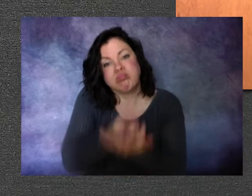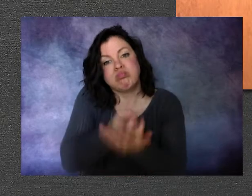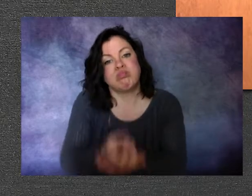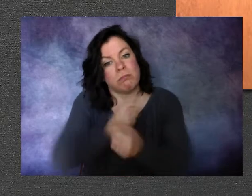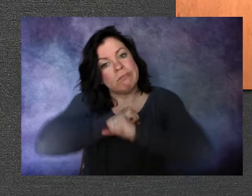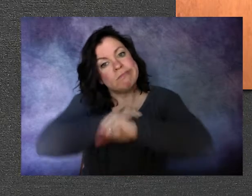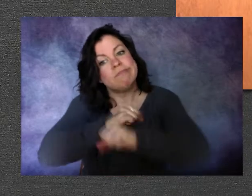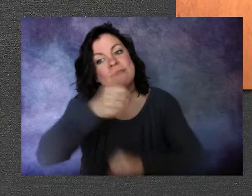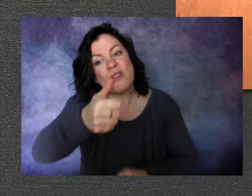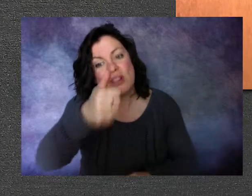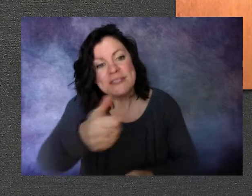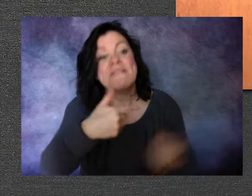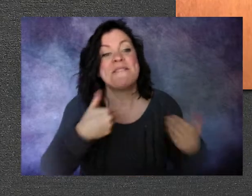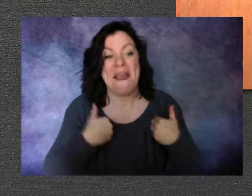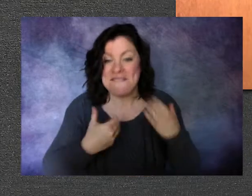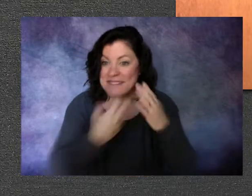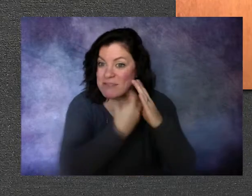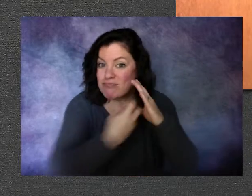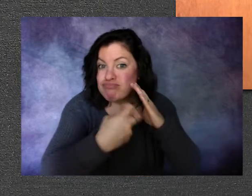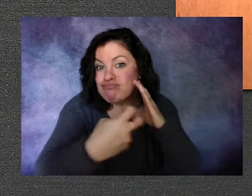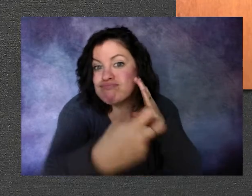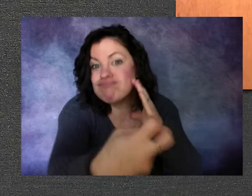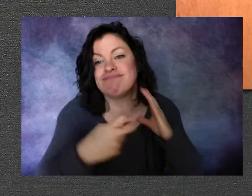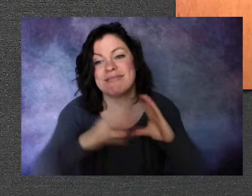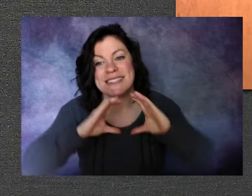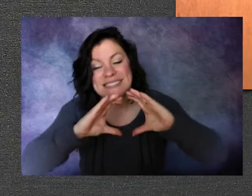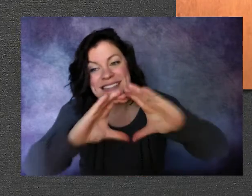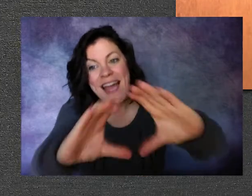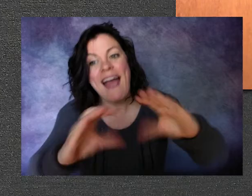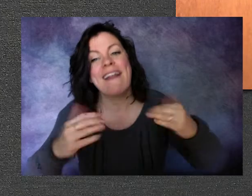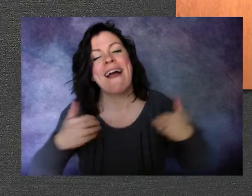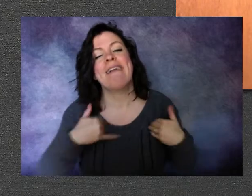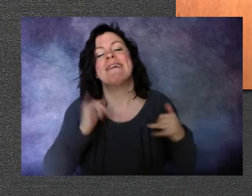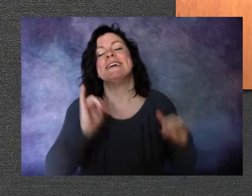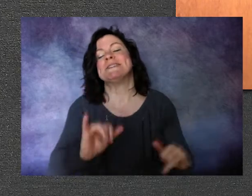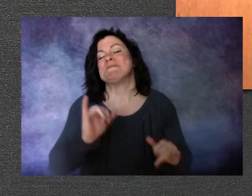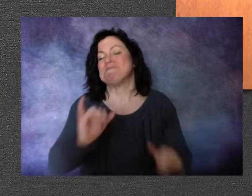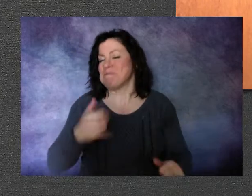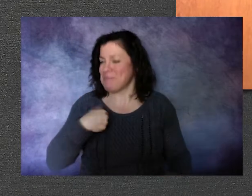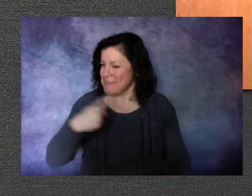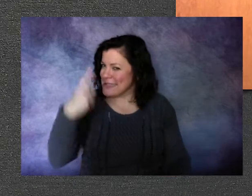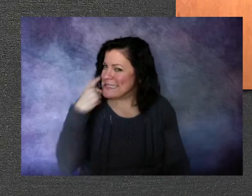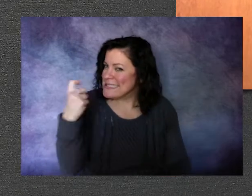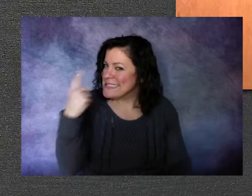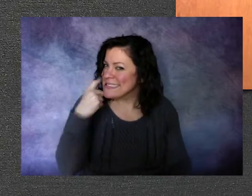Ooh, there's also tunnels there and benches! That's where I thought George was.